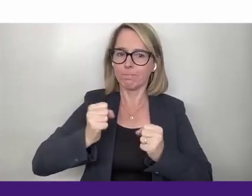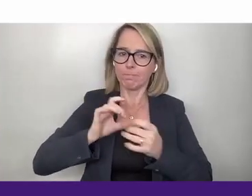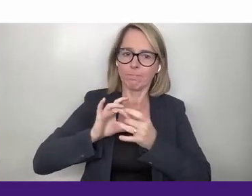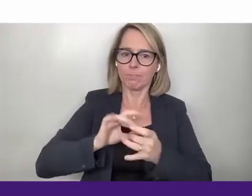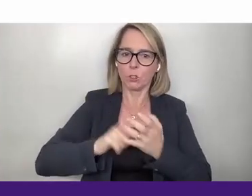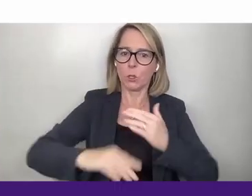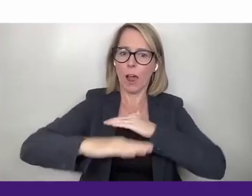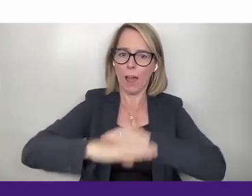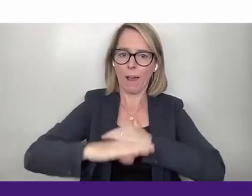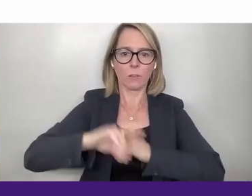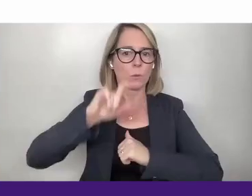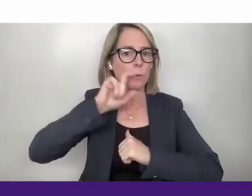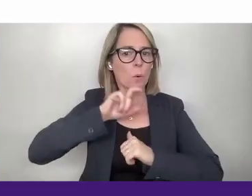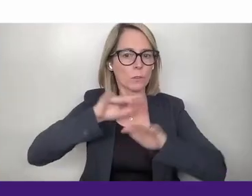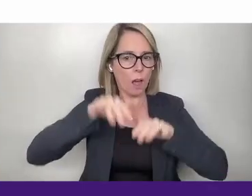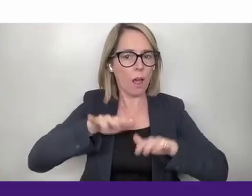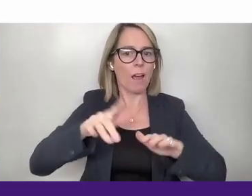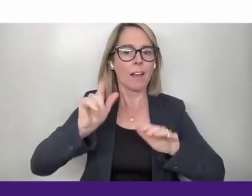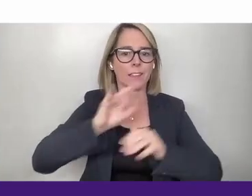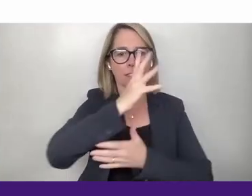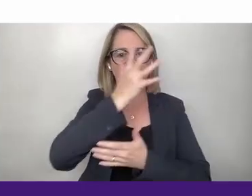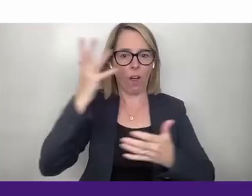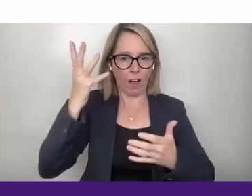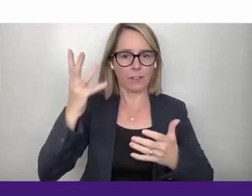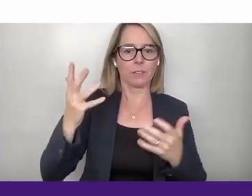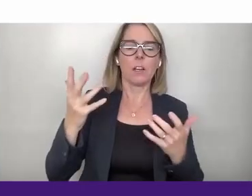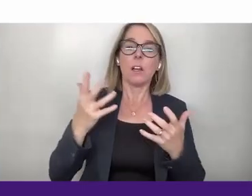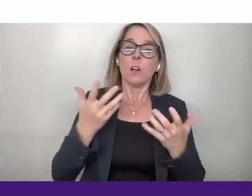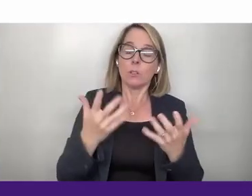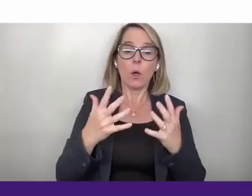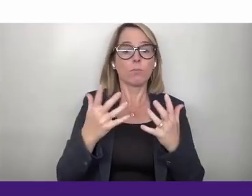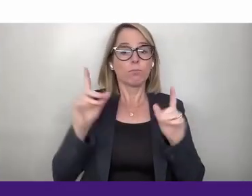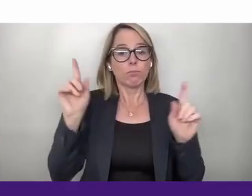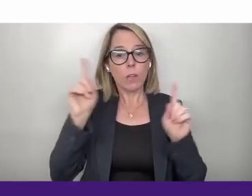and I think the tagline, ‘Be Part of Creating an Inclusive and Diverse Community in Australia’,